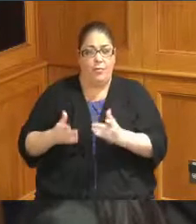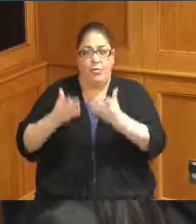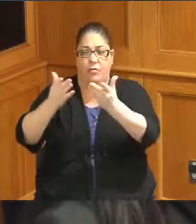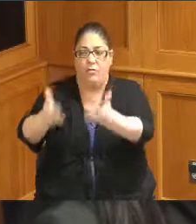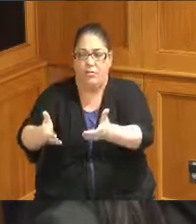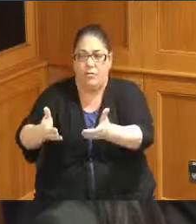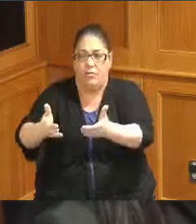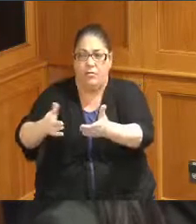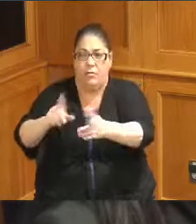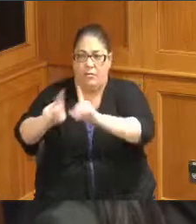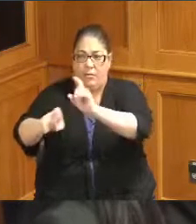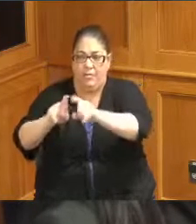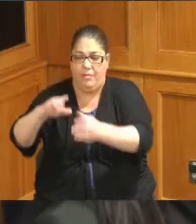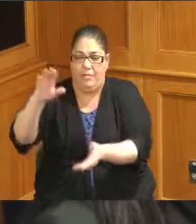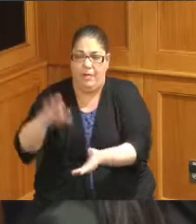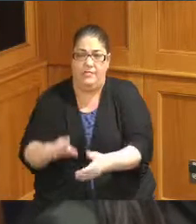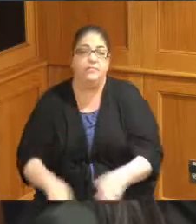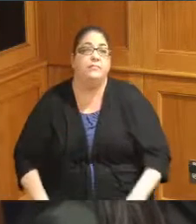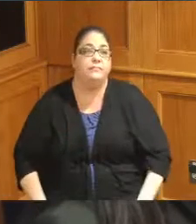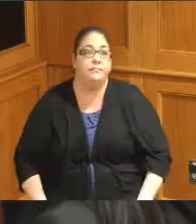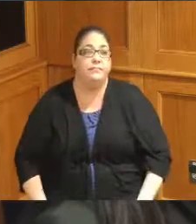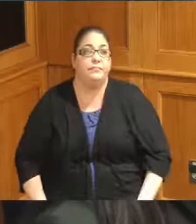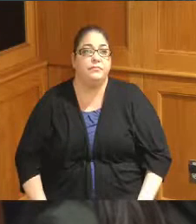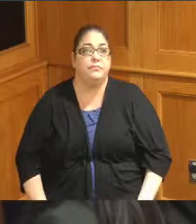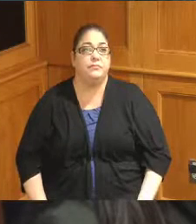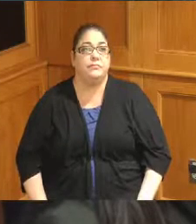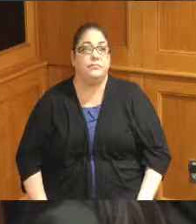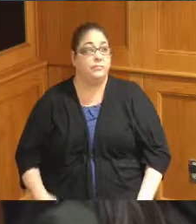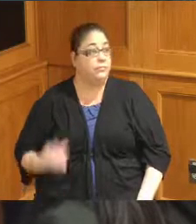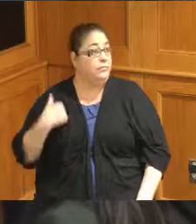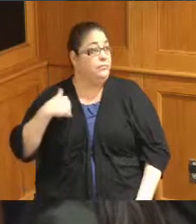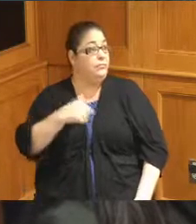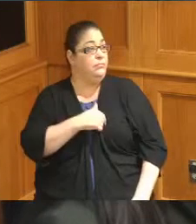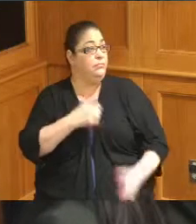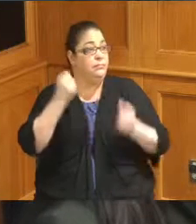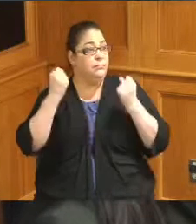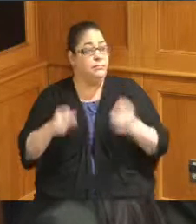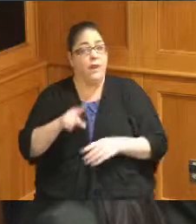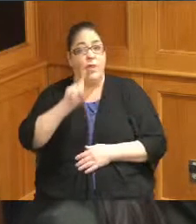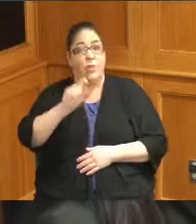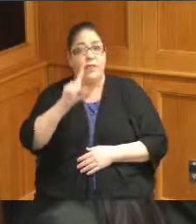give to bringing us ideas when it comes to us we got a lot of questions for each other but when